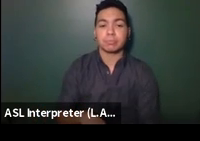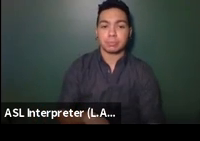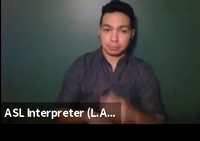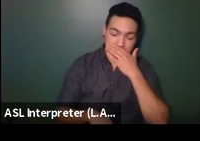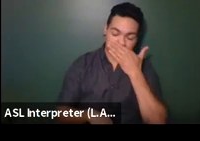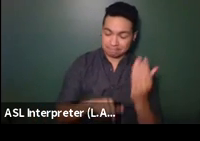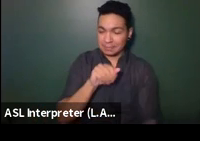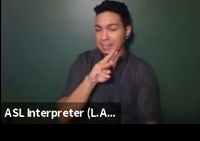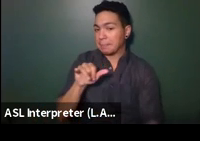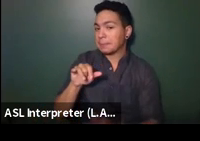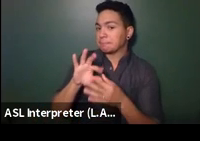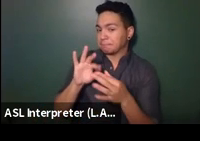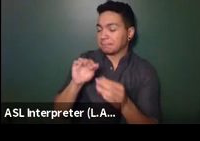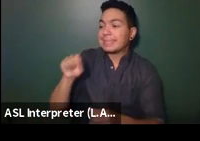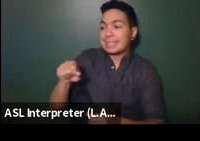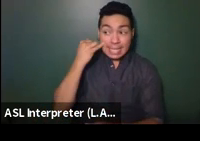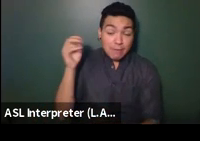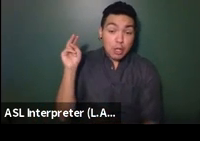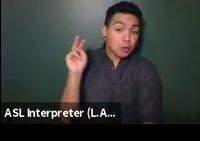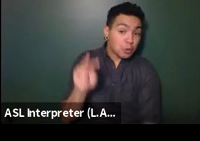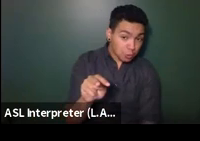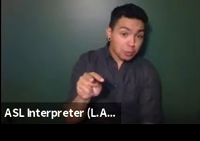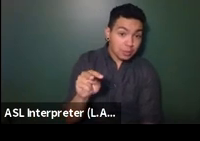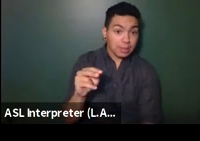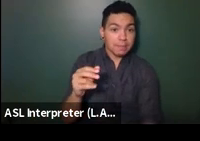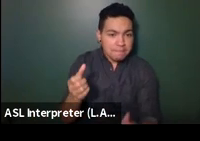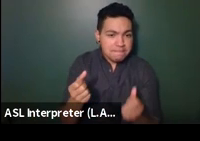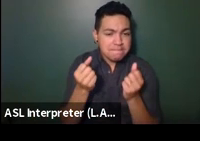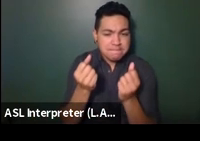ESD 189 - Amy Colburn: Features are going to be similar. As we think about like how did we add assignments or how did we add